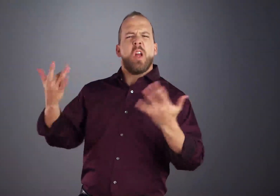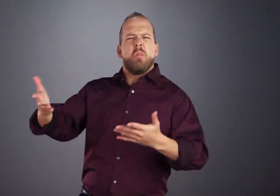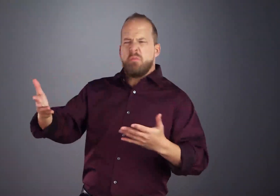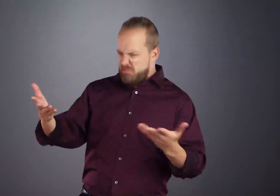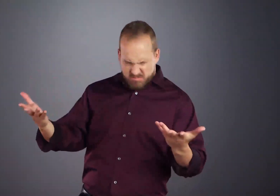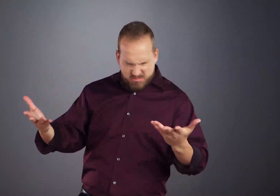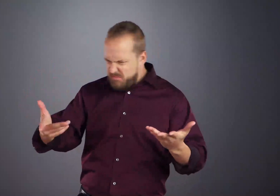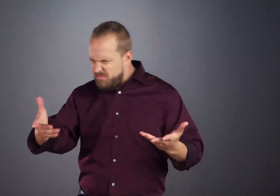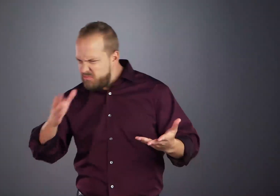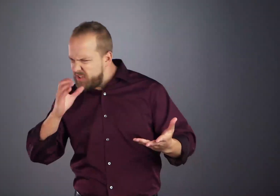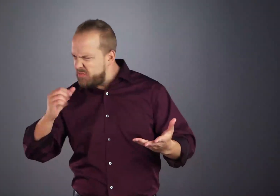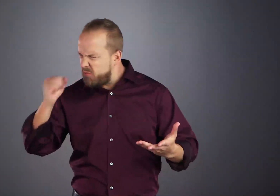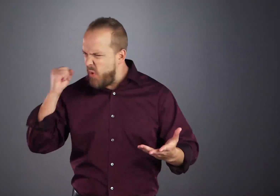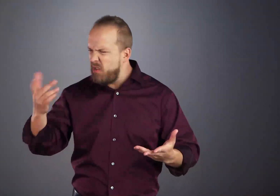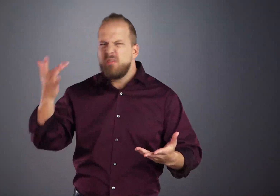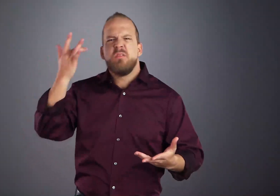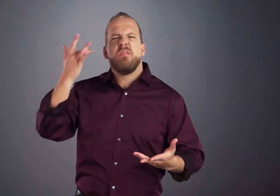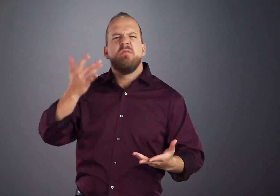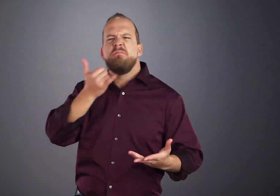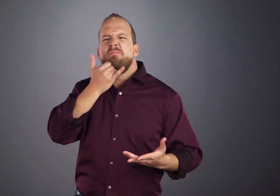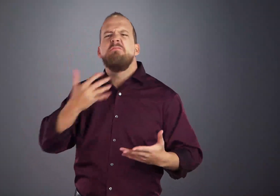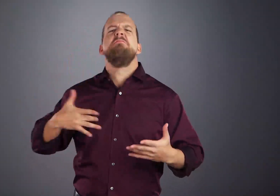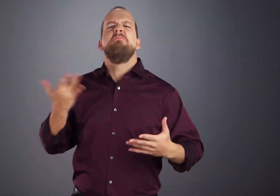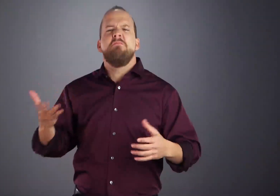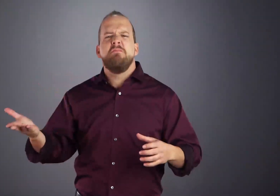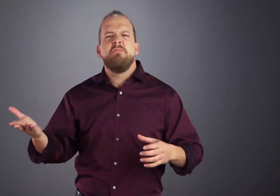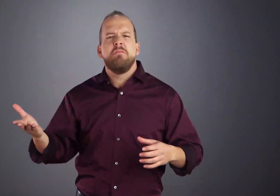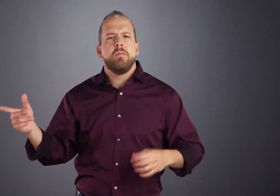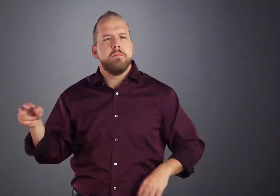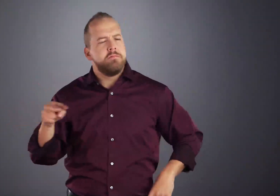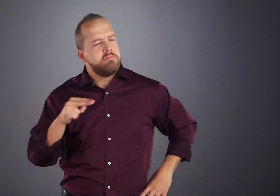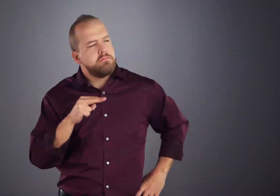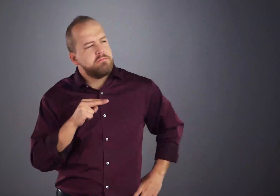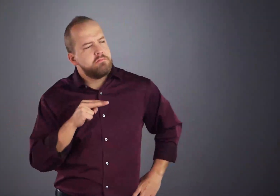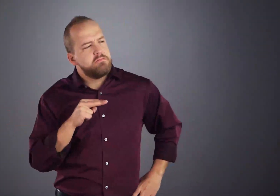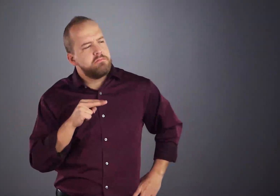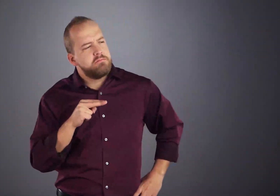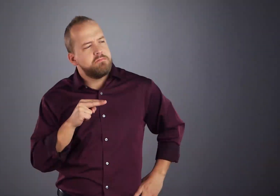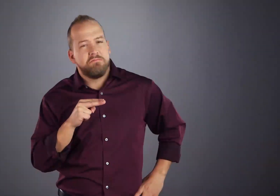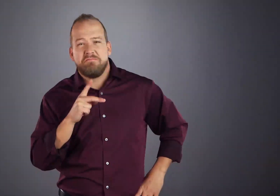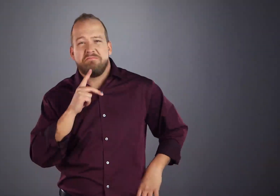"Come, what’s all this about?" I queried. He looked straight at me.